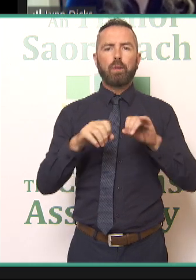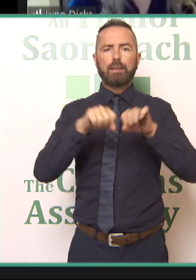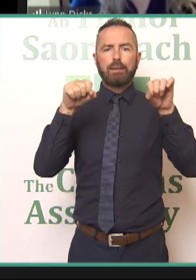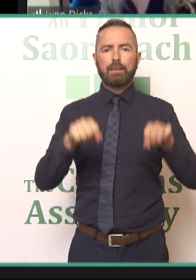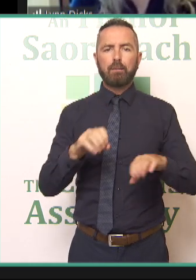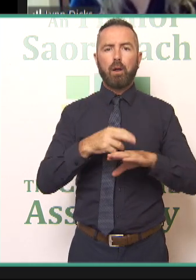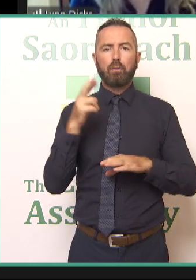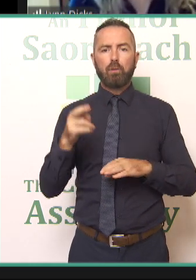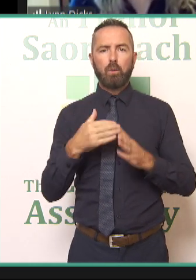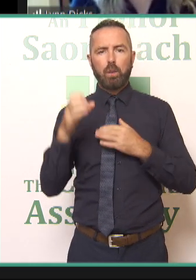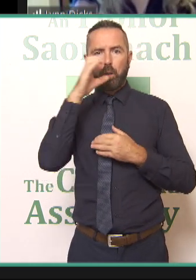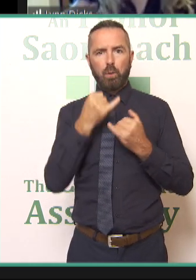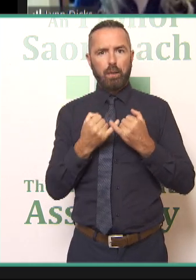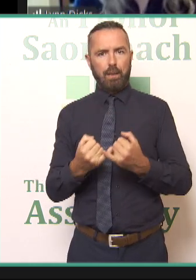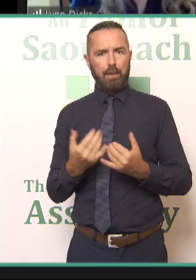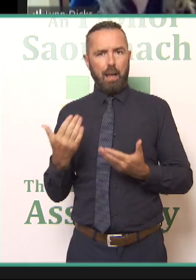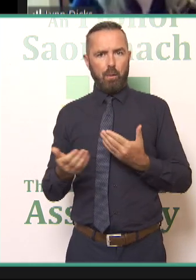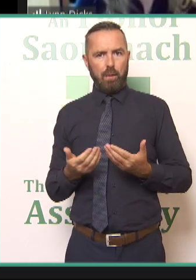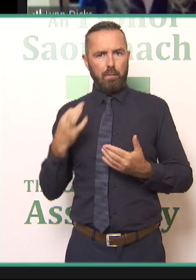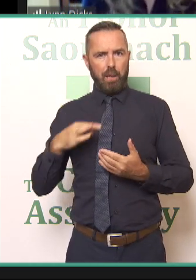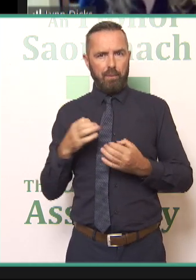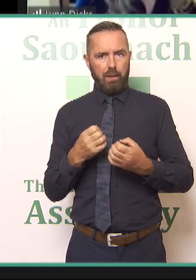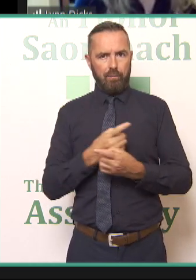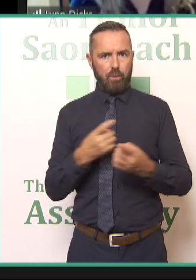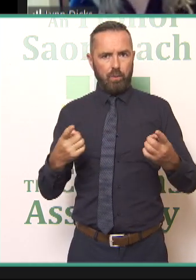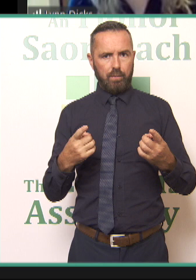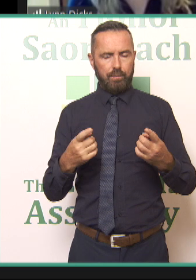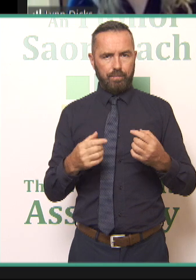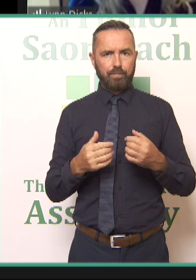the right actually looks like in all the different contexts where food is being produced in the world